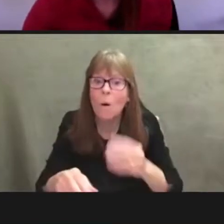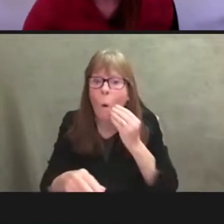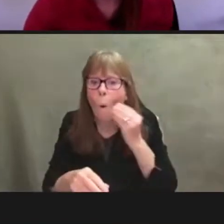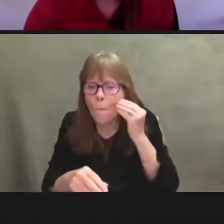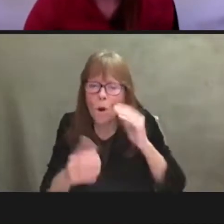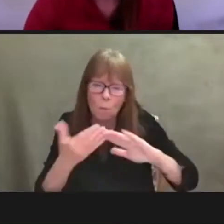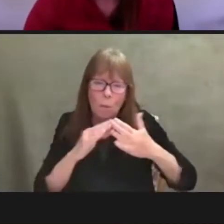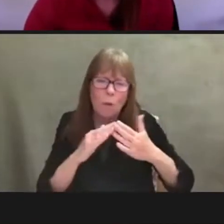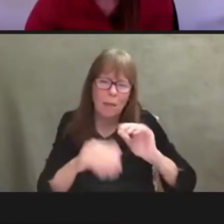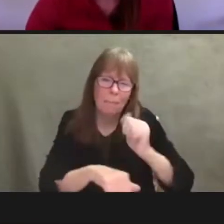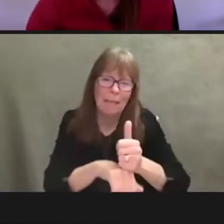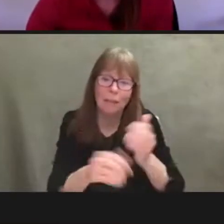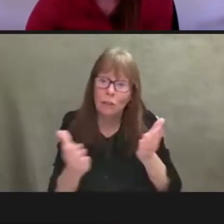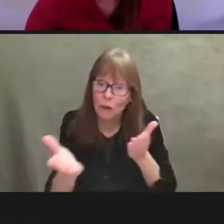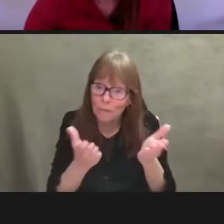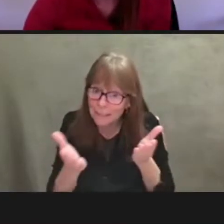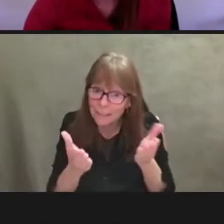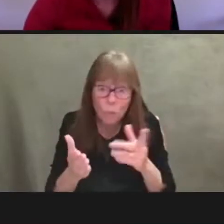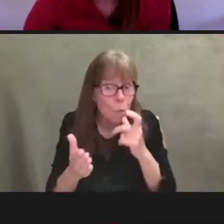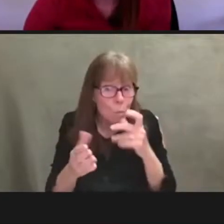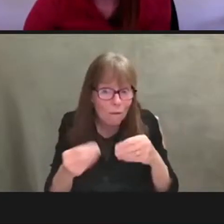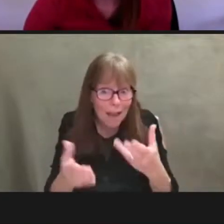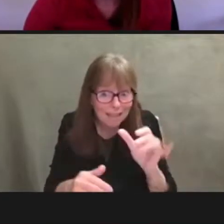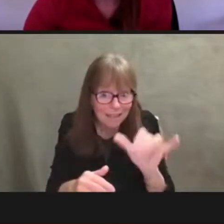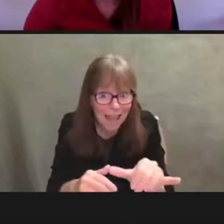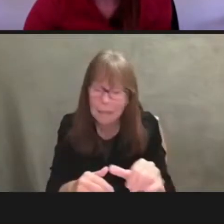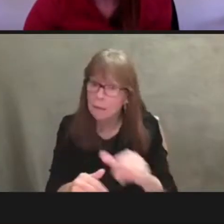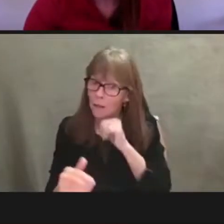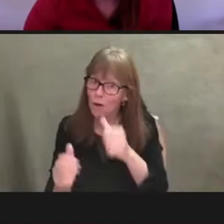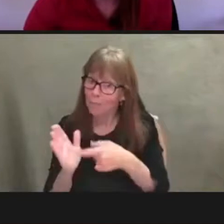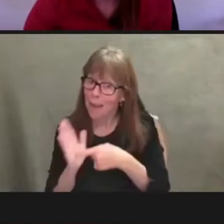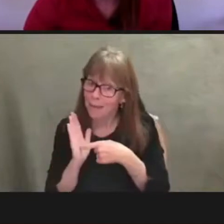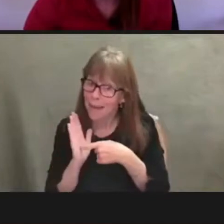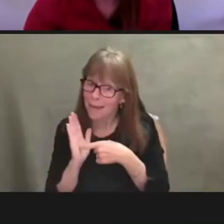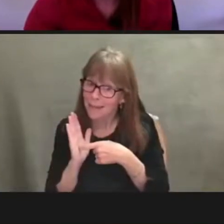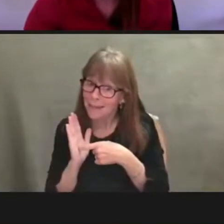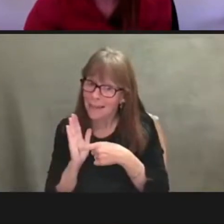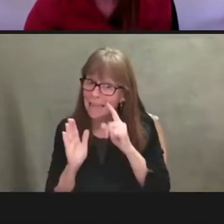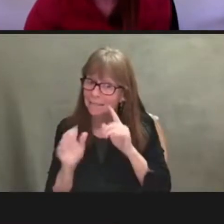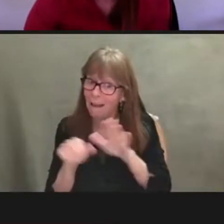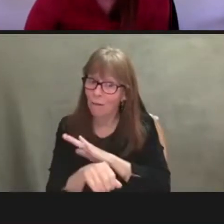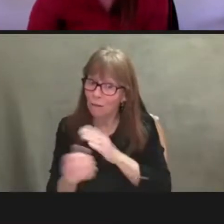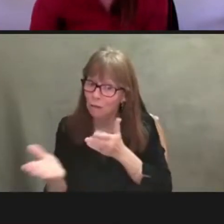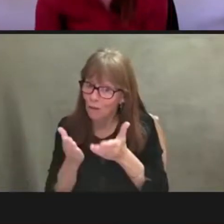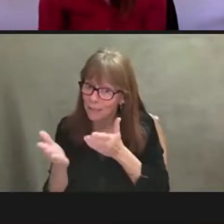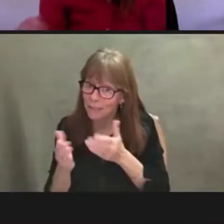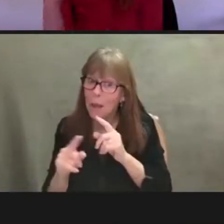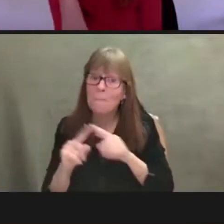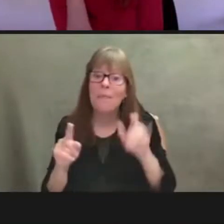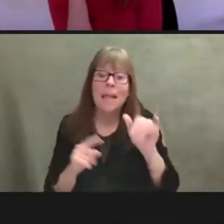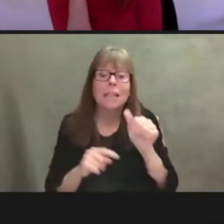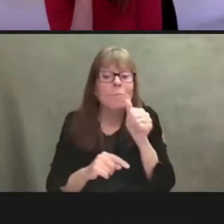are being provided by and they're not mandated to be covered services that are provided by private health plans.